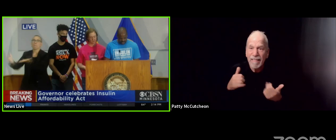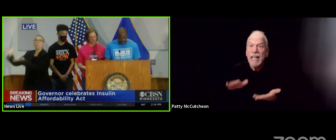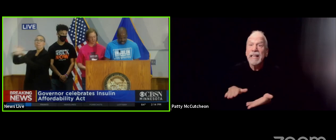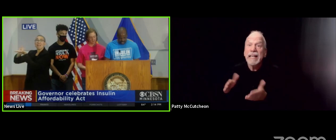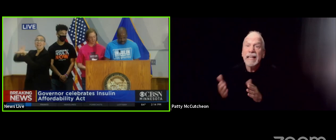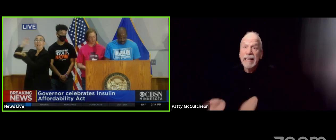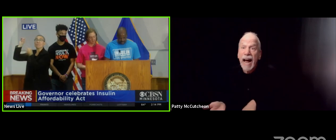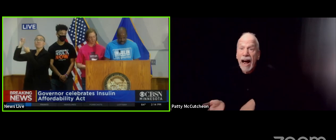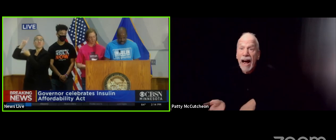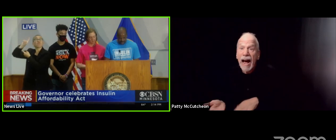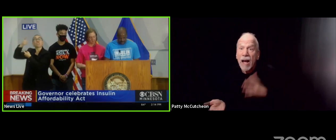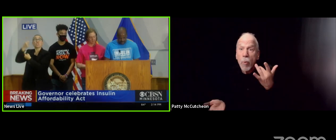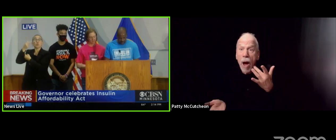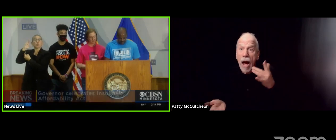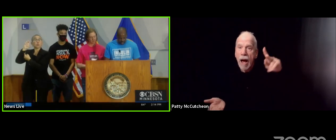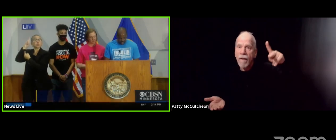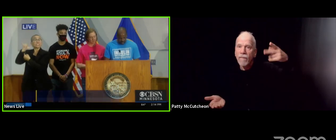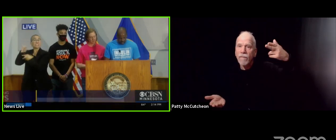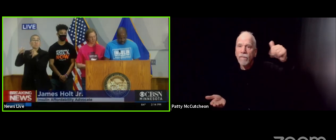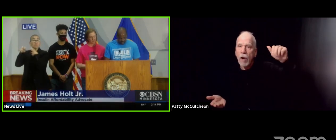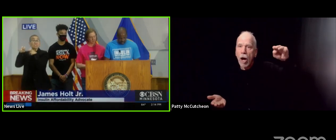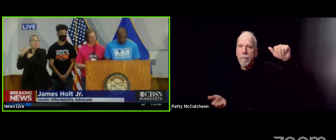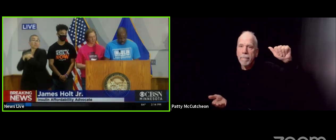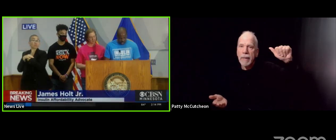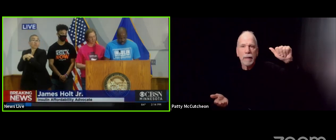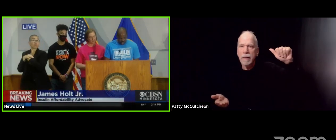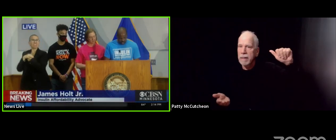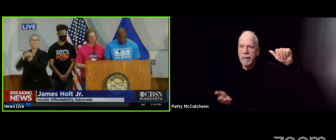STAND UP AND FIGHT BACK. I BELIEVE THIS IS WHY THEY'VE